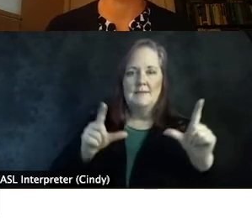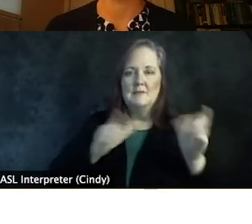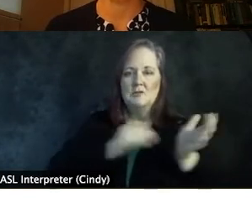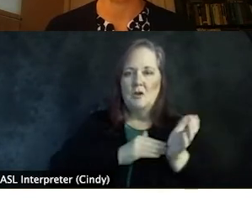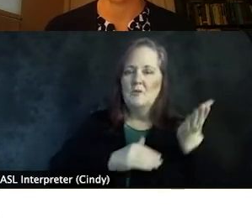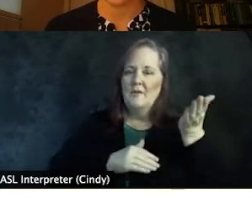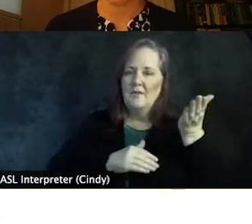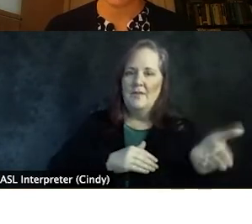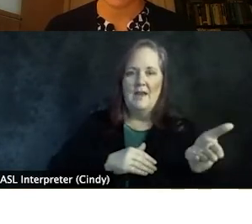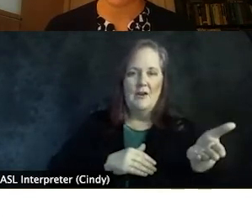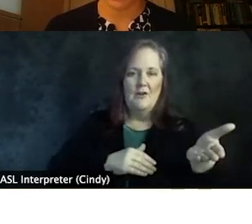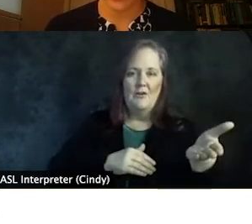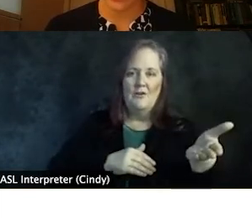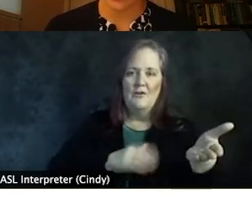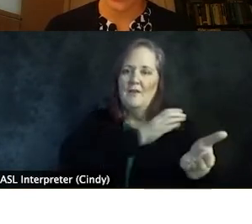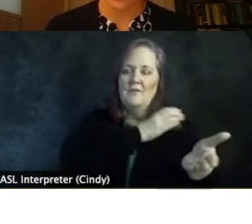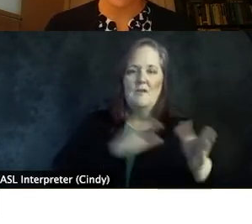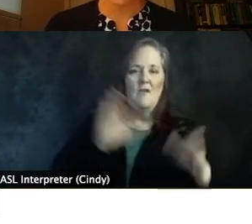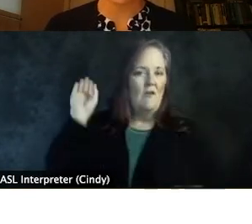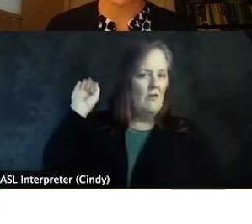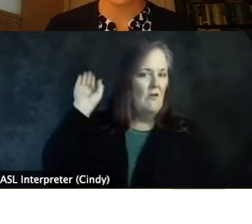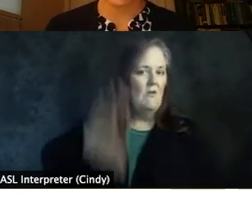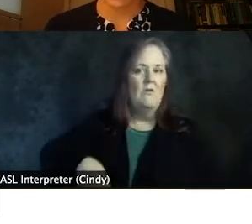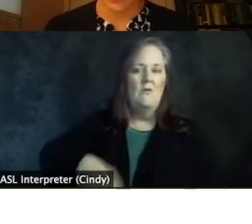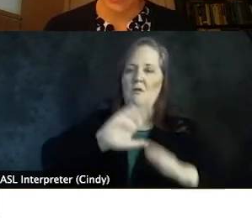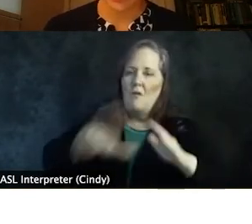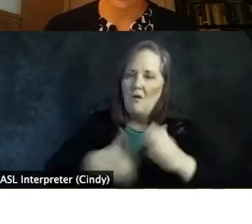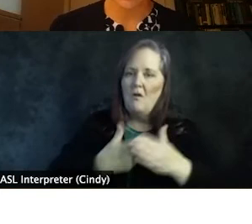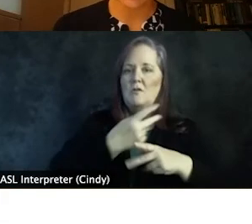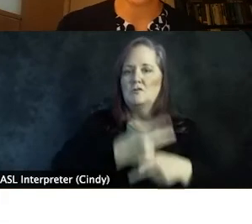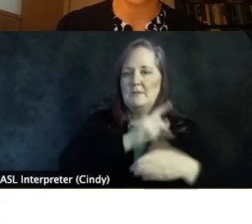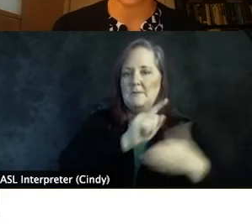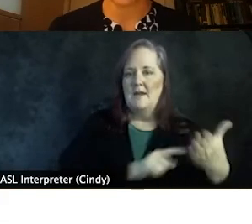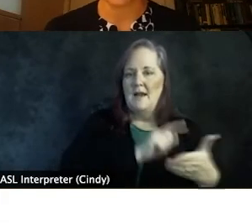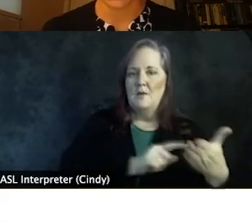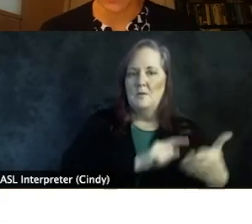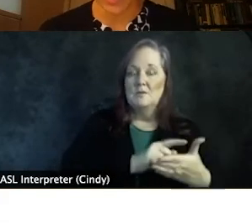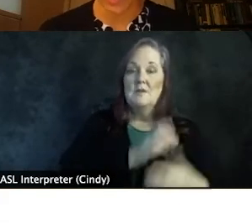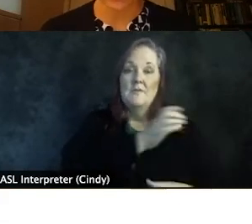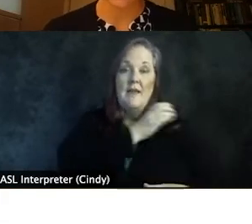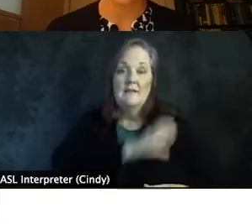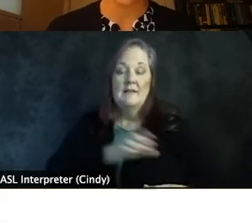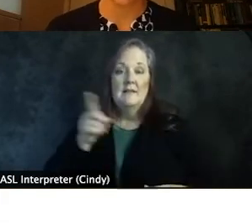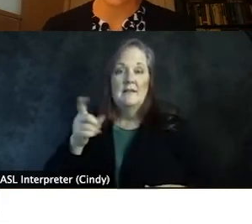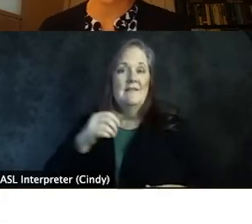and local public employees, that the cost to state and local governments could be in the low tens